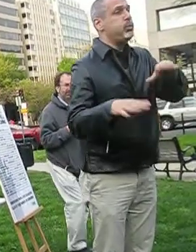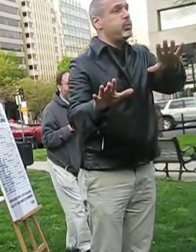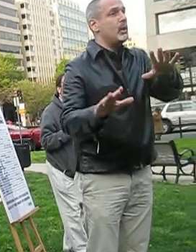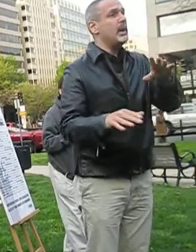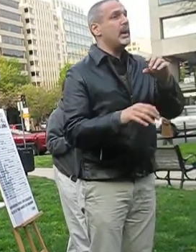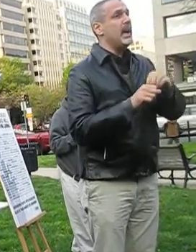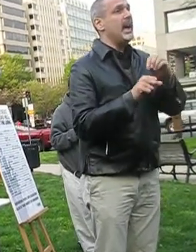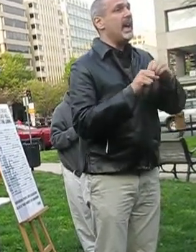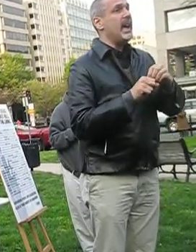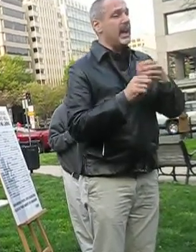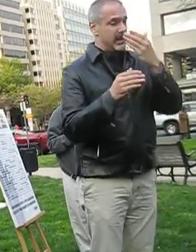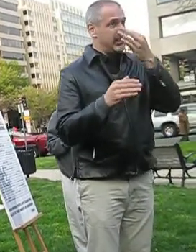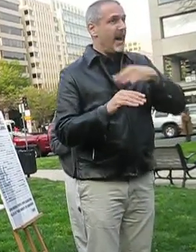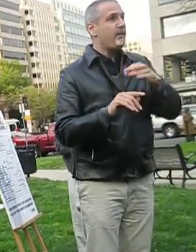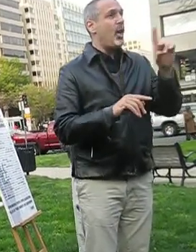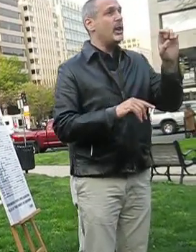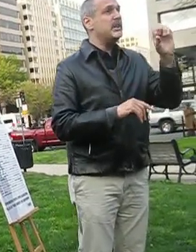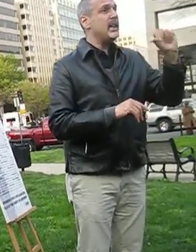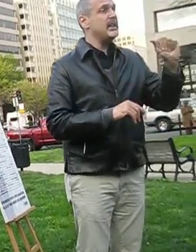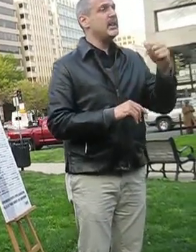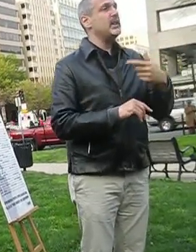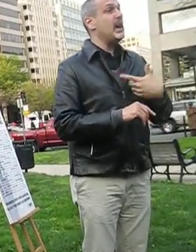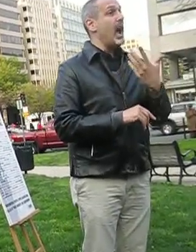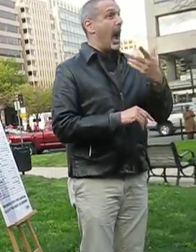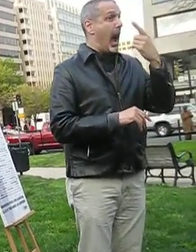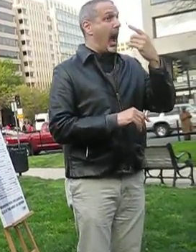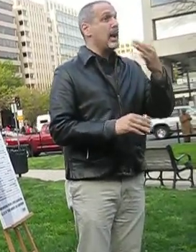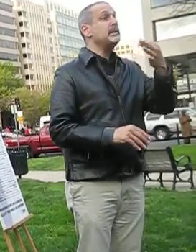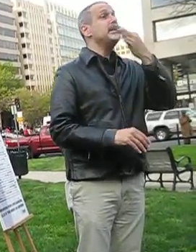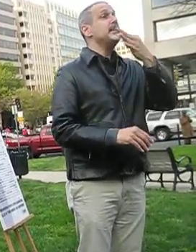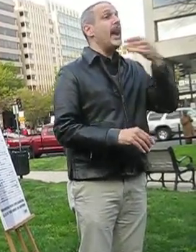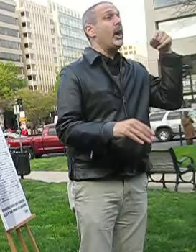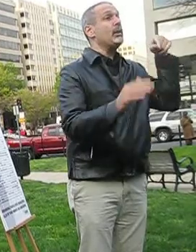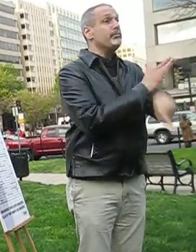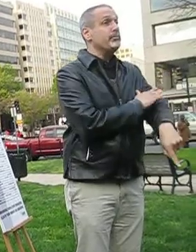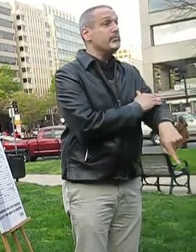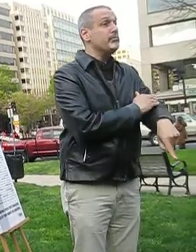I would dare commit homicidium- homocide- on him.